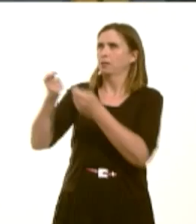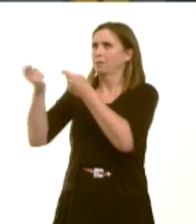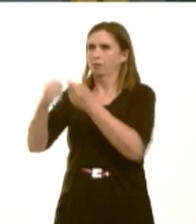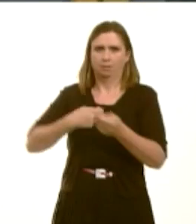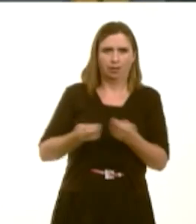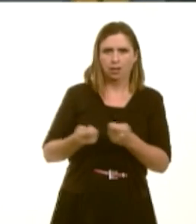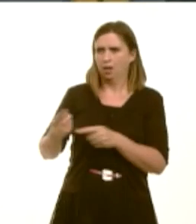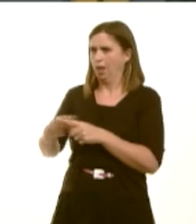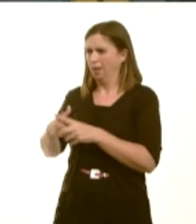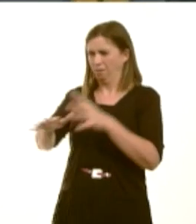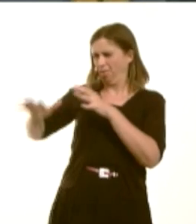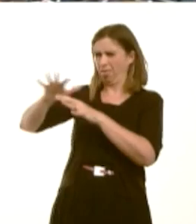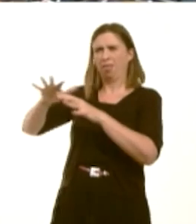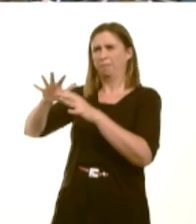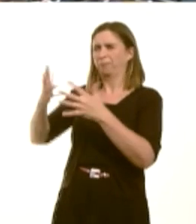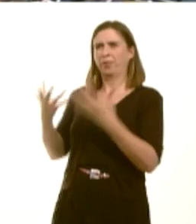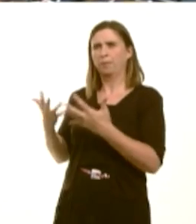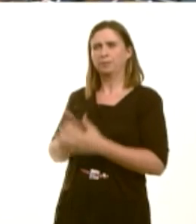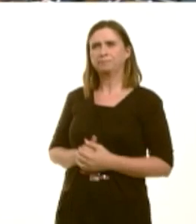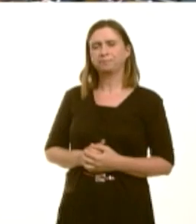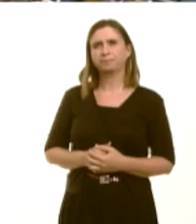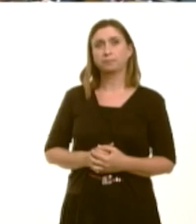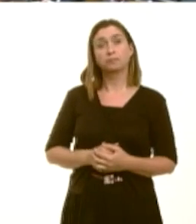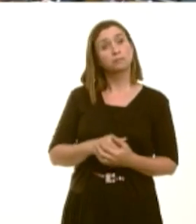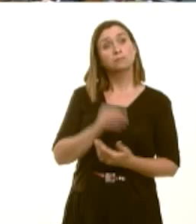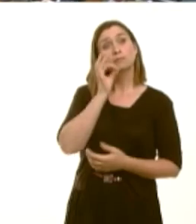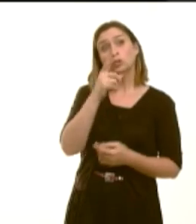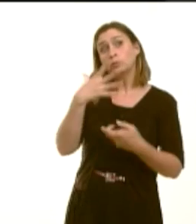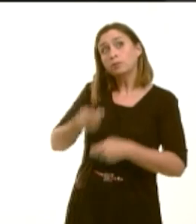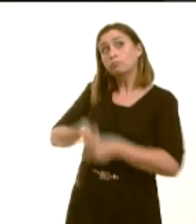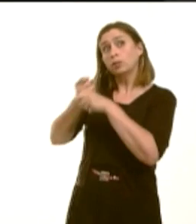Nick Ramsay: First Minister, did you discuss the issue of tax devolution with the Scottish